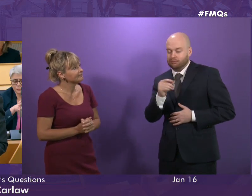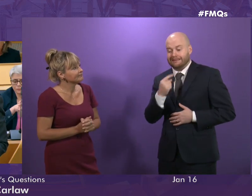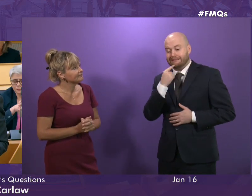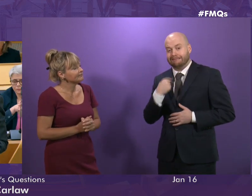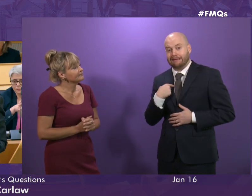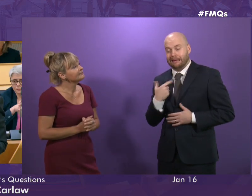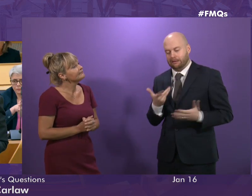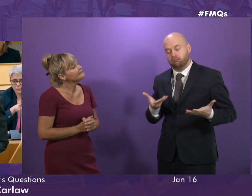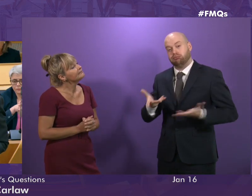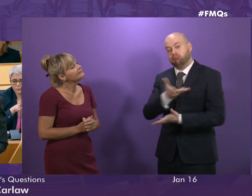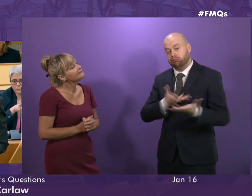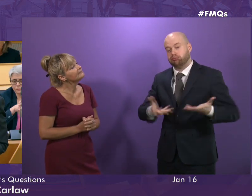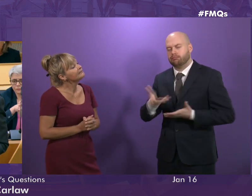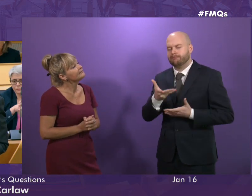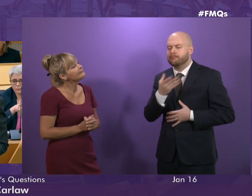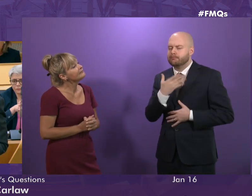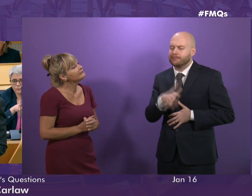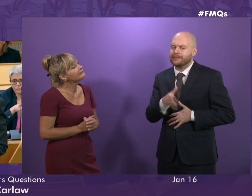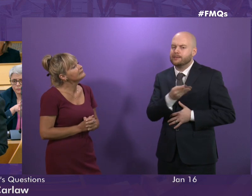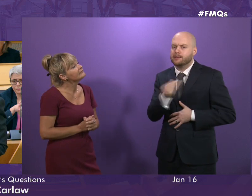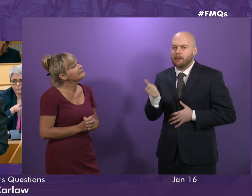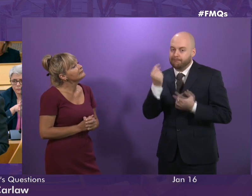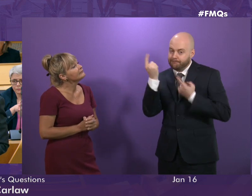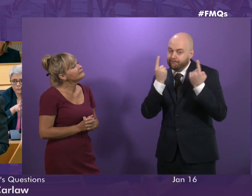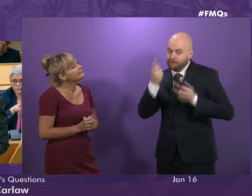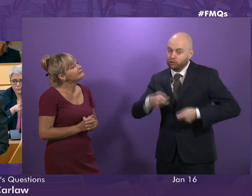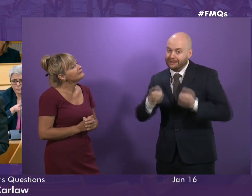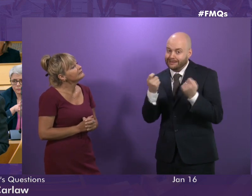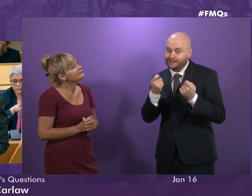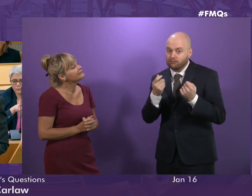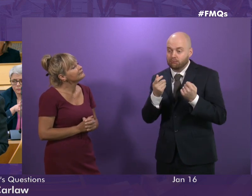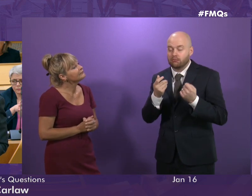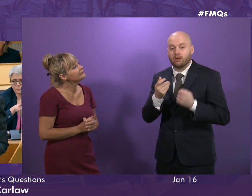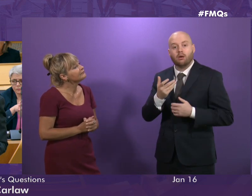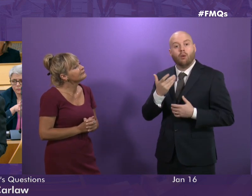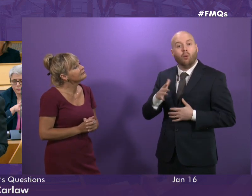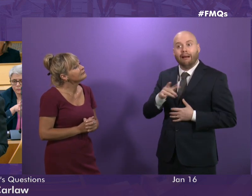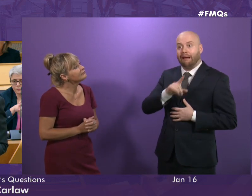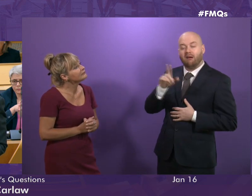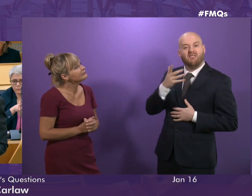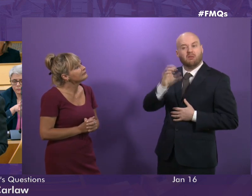More than 50 per cent of schools offer only six subjects in secondary 4; national 4, national